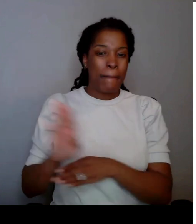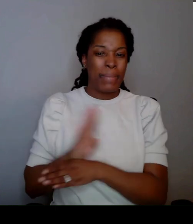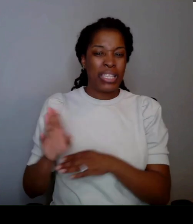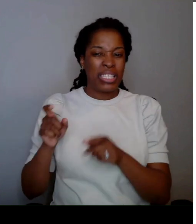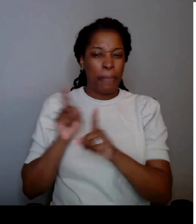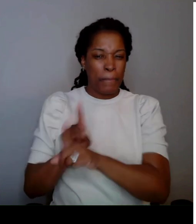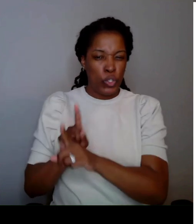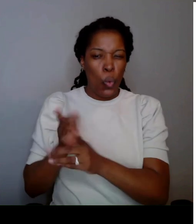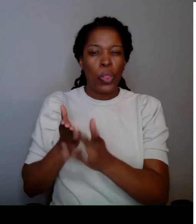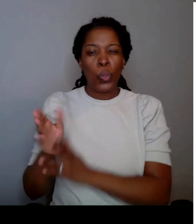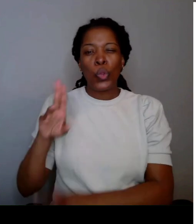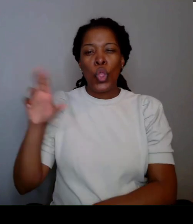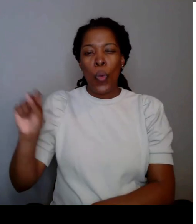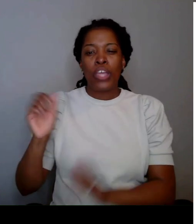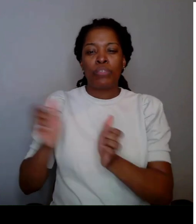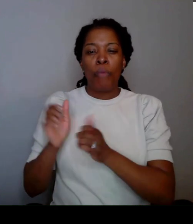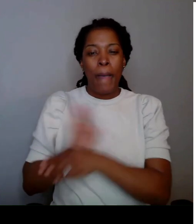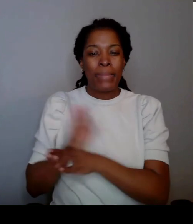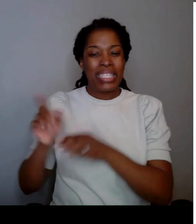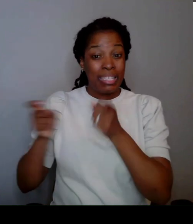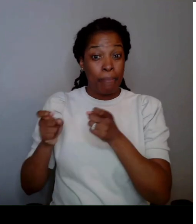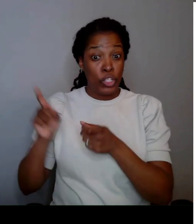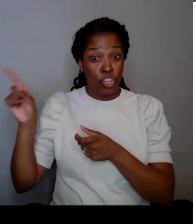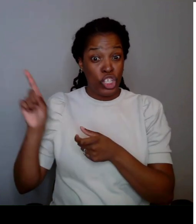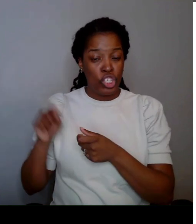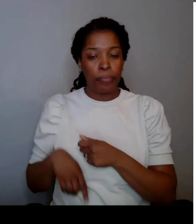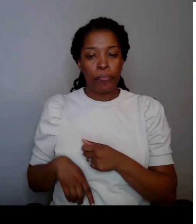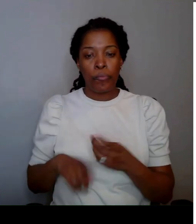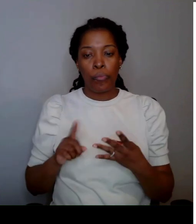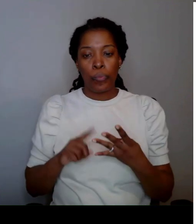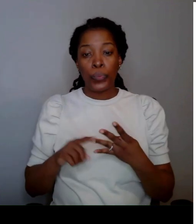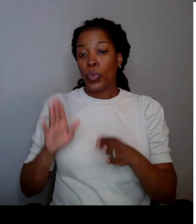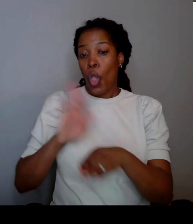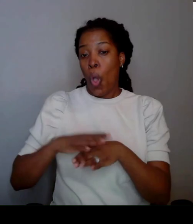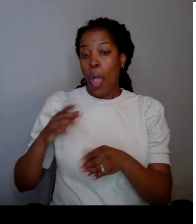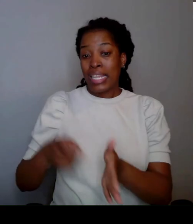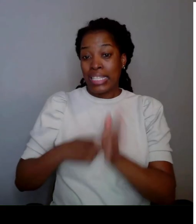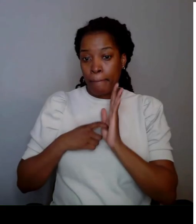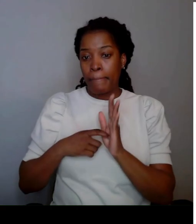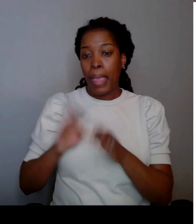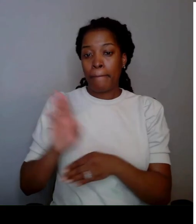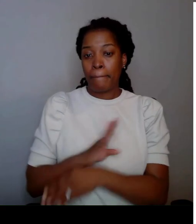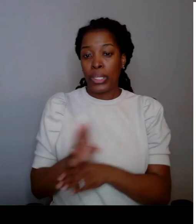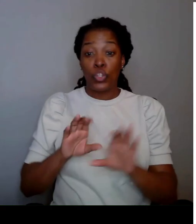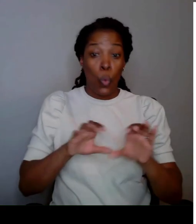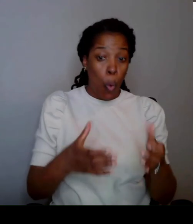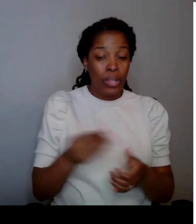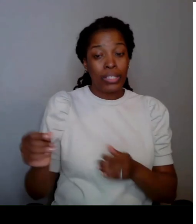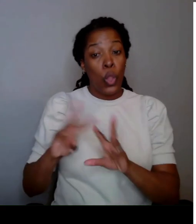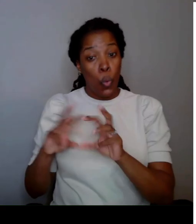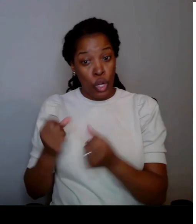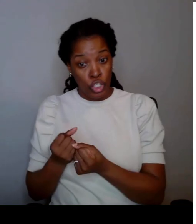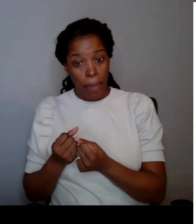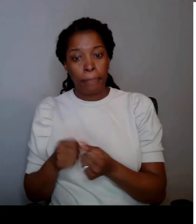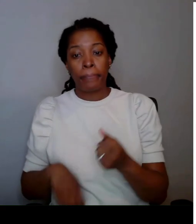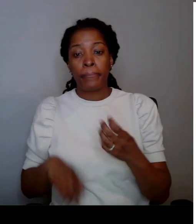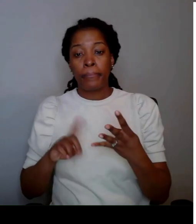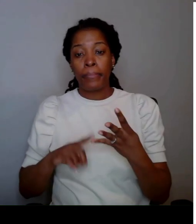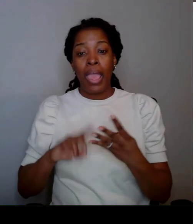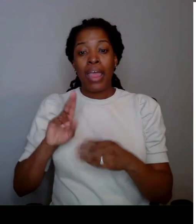business courses and workshops, the National Disability Institute, which supports entrepreneurs with disabilities.